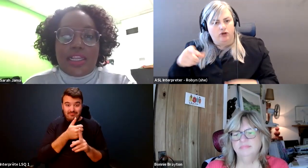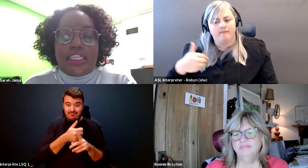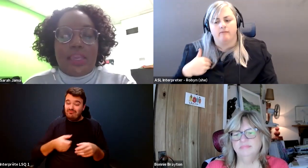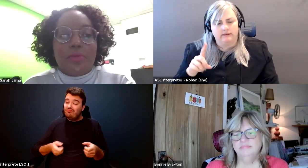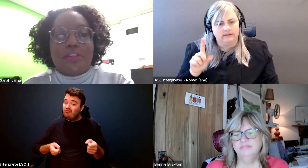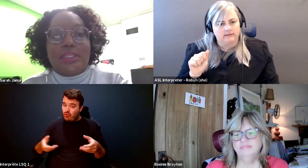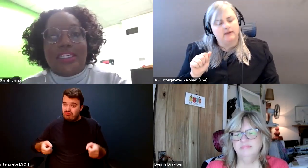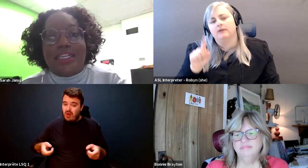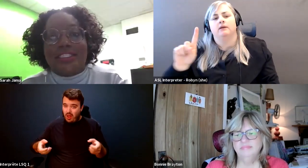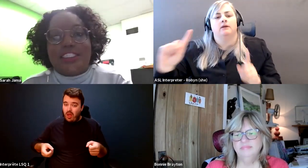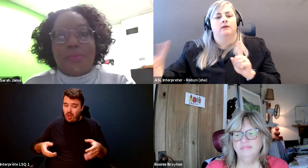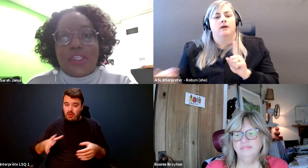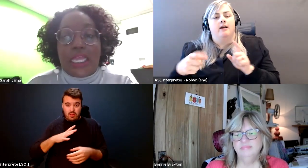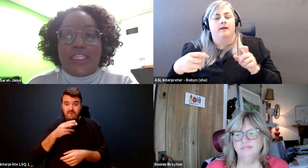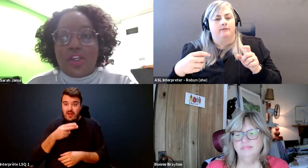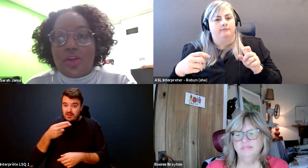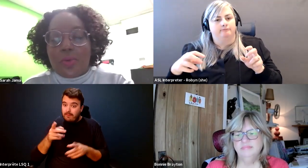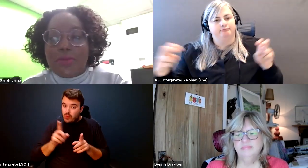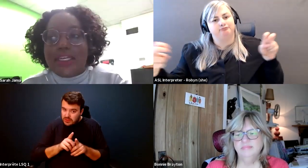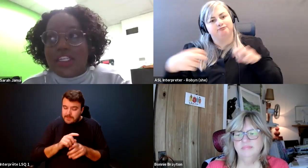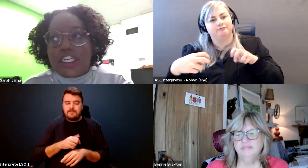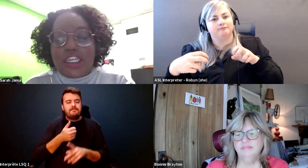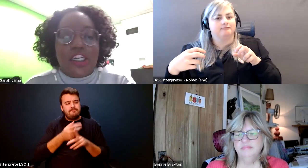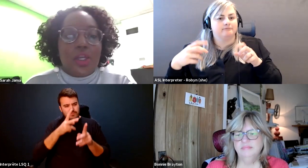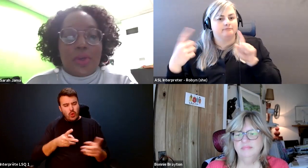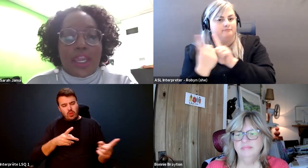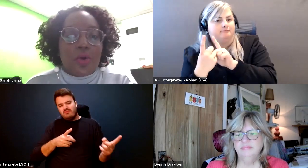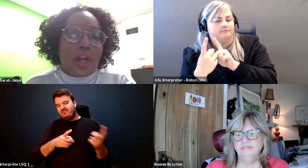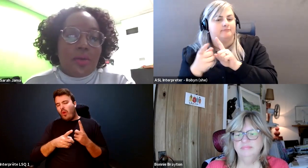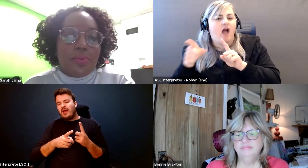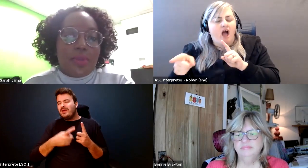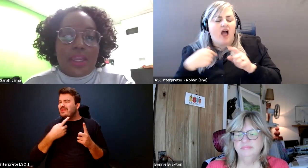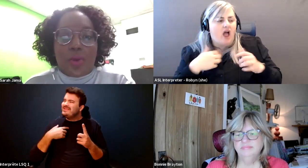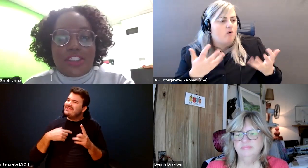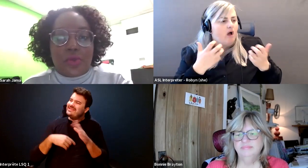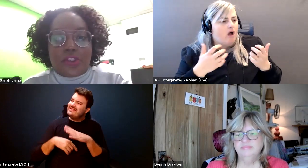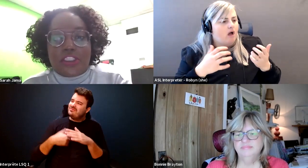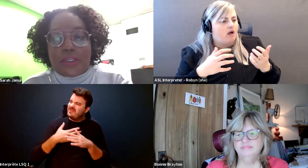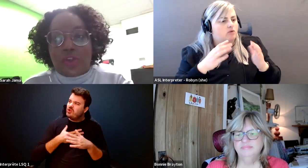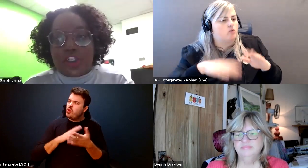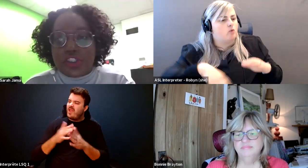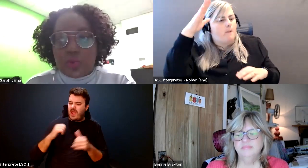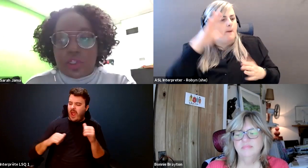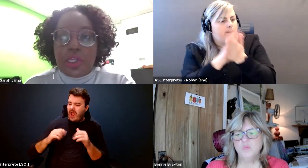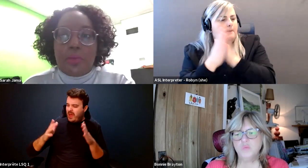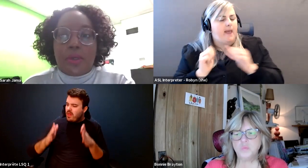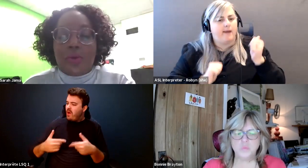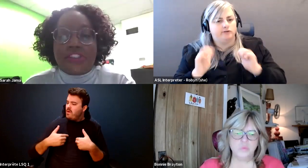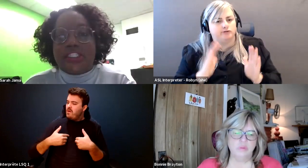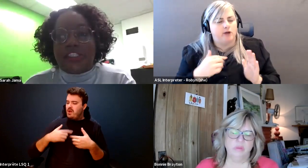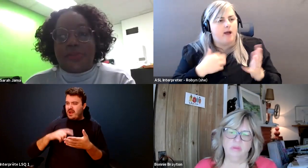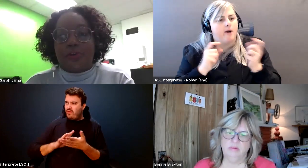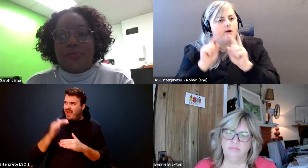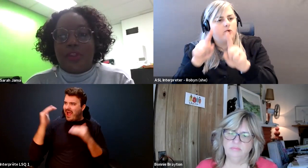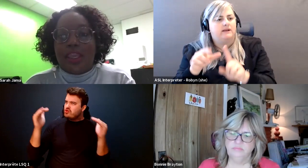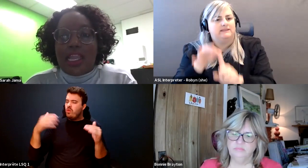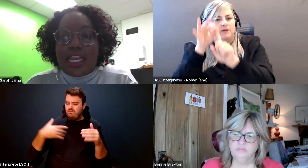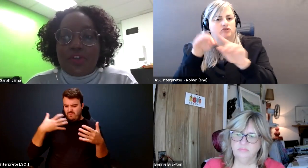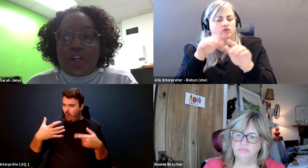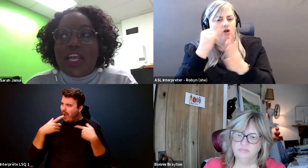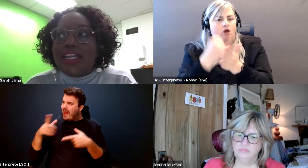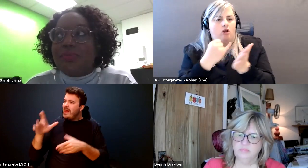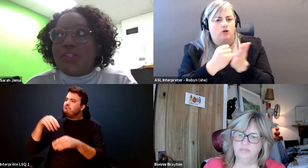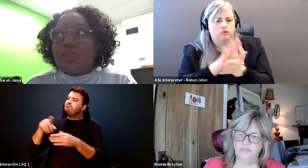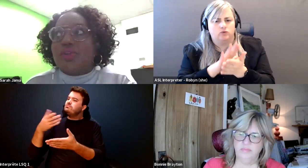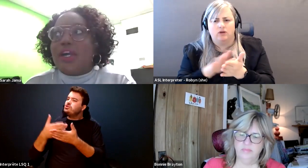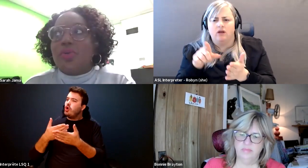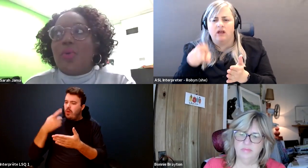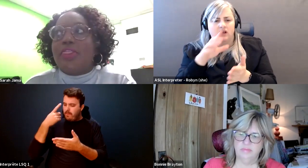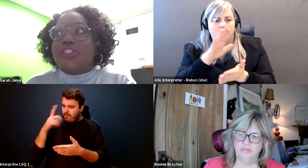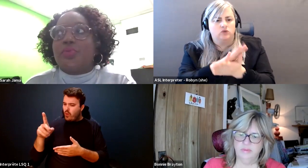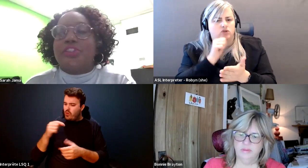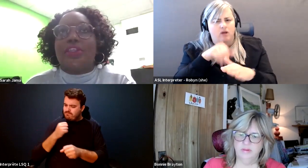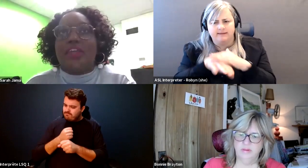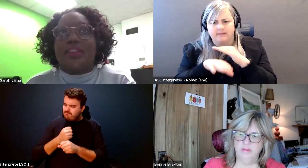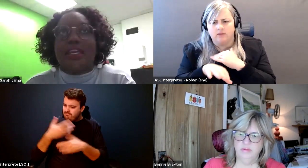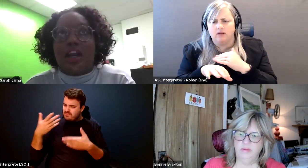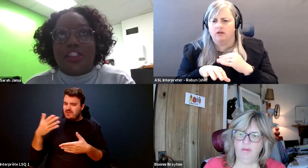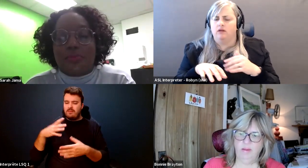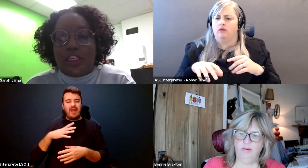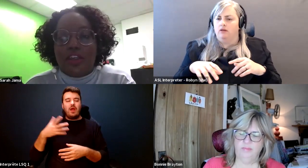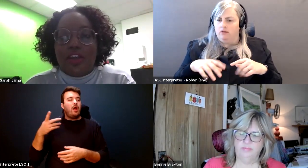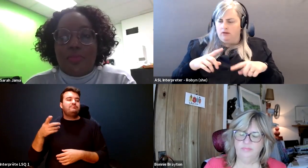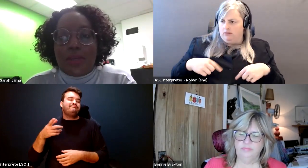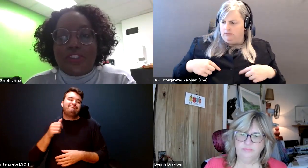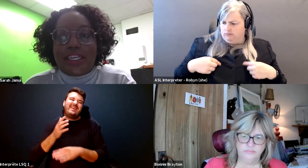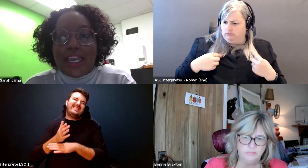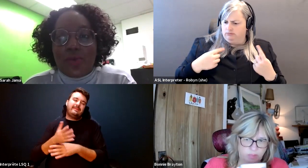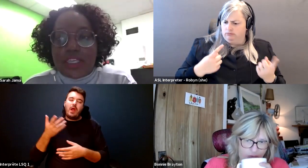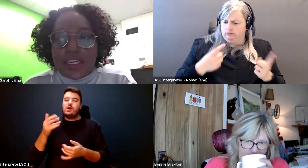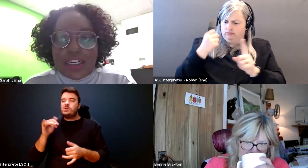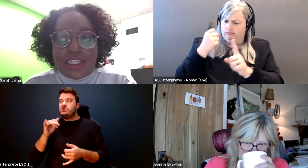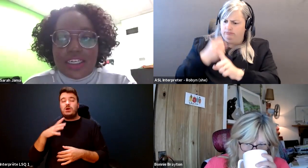Sarah Jama: And he came up to me and kind of said something like you know I want to be an actor when I grow up and I wanted to go to the special art school, but it wasn't accessible and after I had been through I don't know why this was the thing that got to be, but I was like How dare.